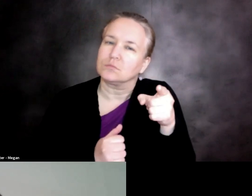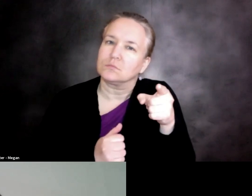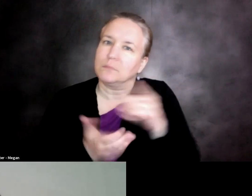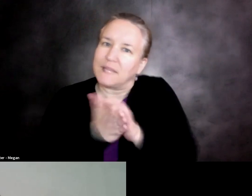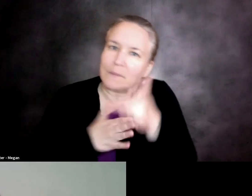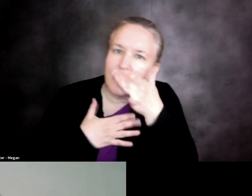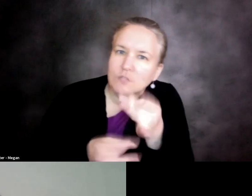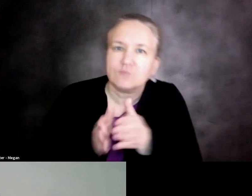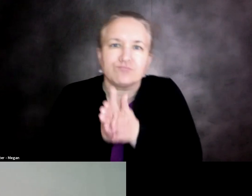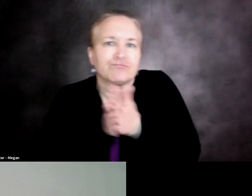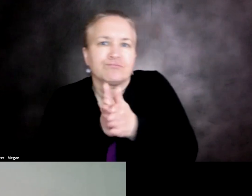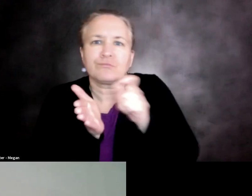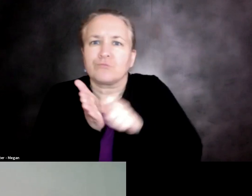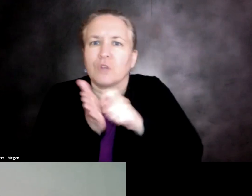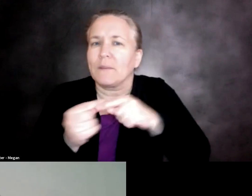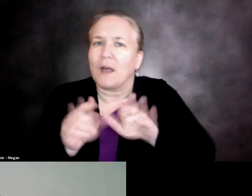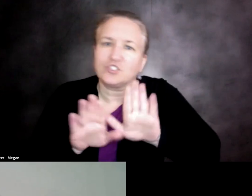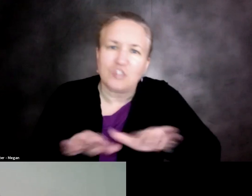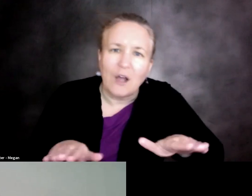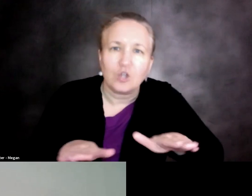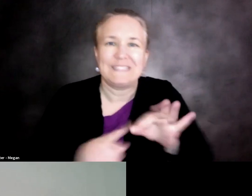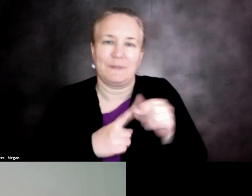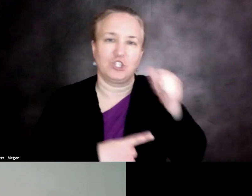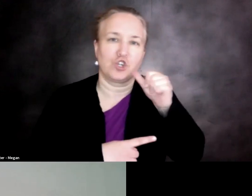in writing about childhood and especially girlhood.